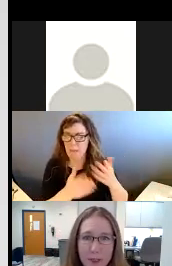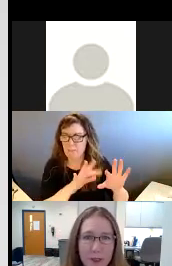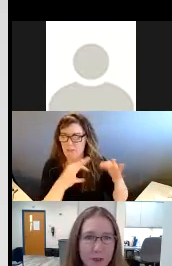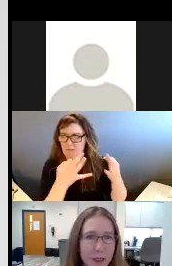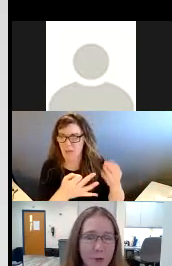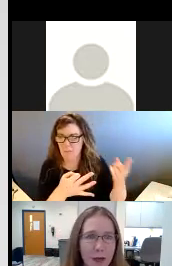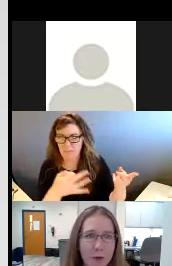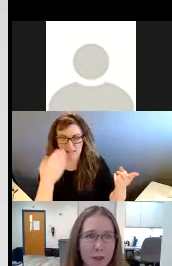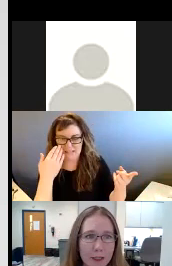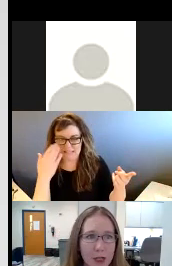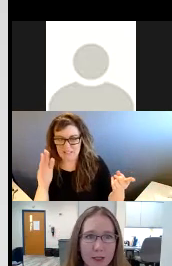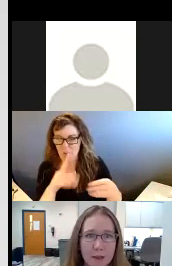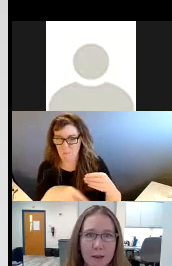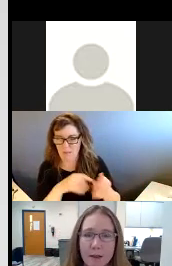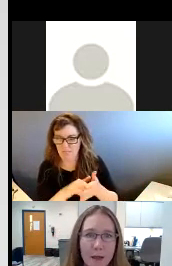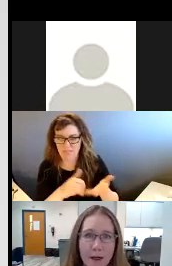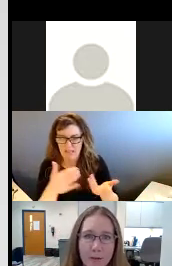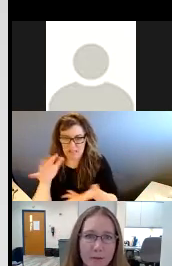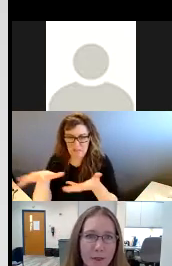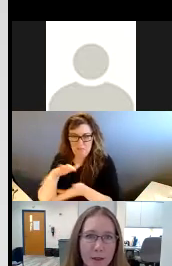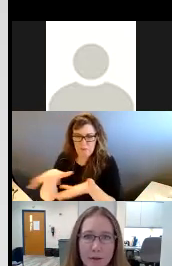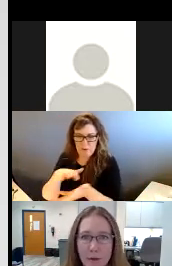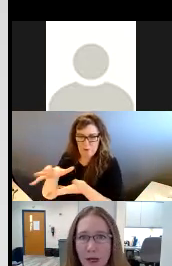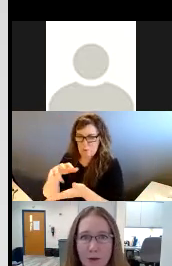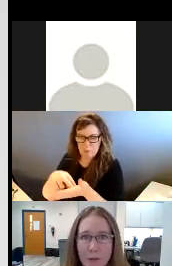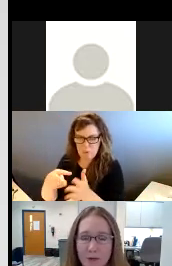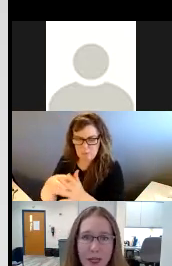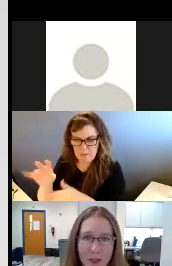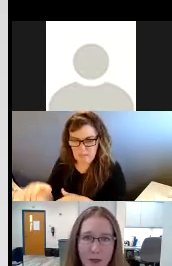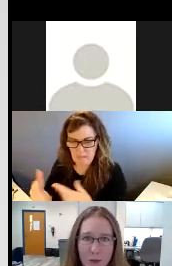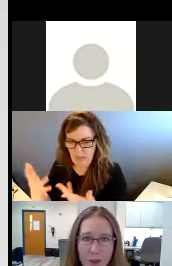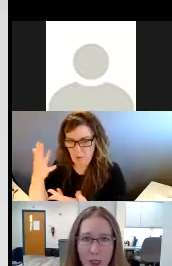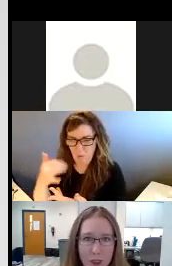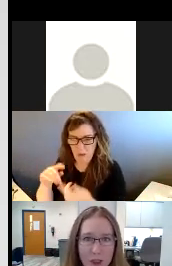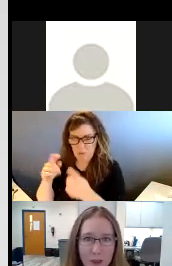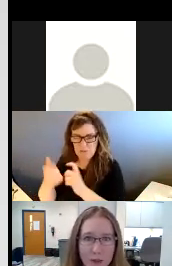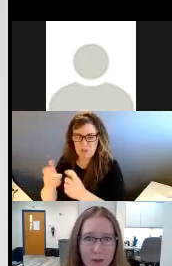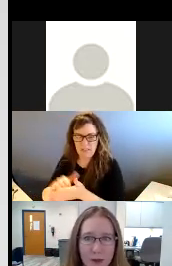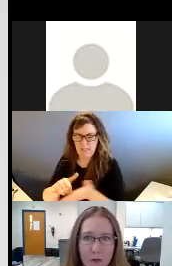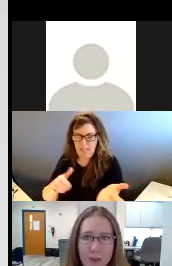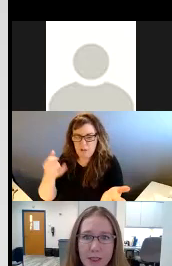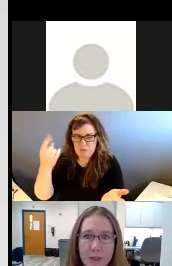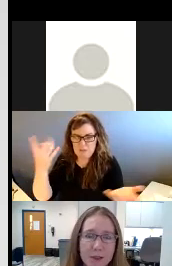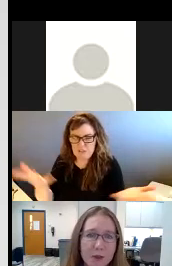ARE NOT UNDERSTANDING WHY WE ARE SUGGESTING A MODIFICATION THAT WE ARE SUGGESTING DURING THE HOME ASSESSMENT.